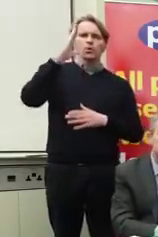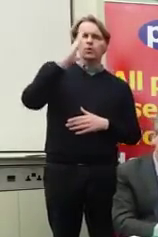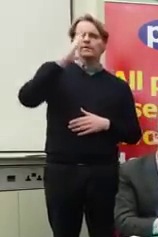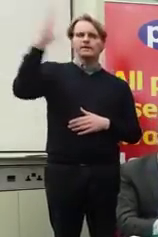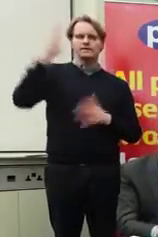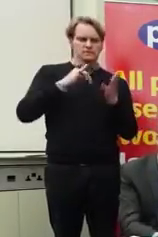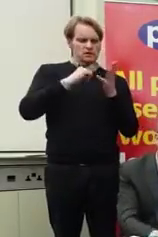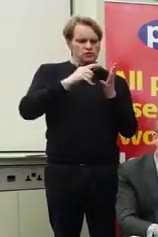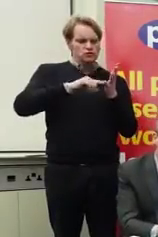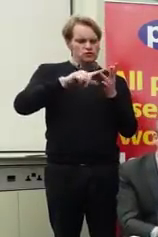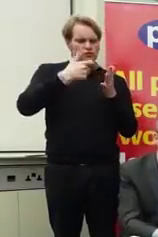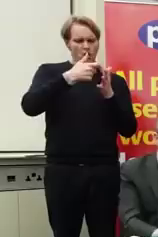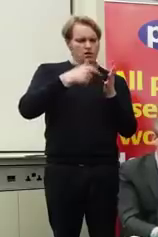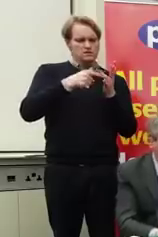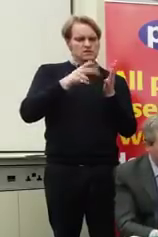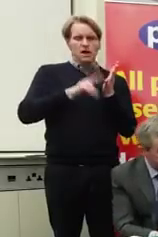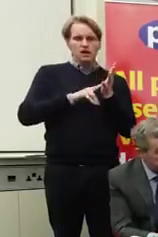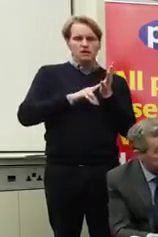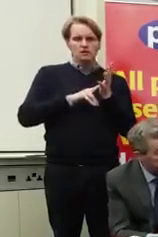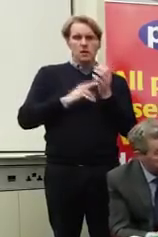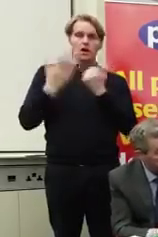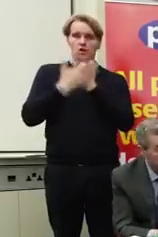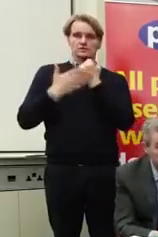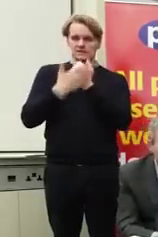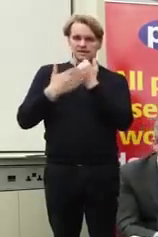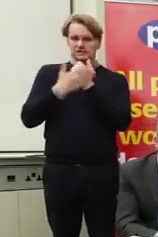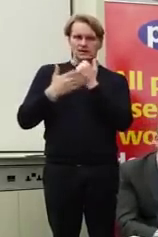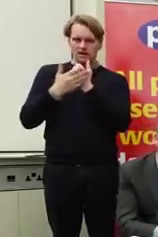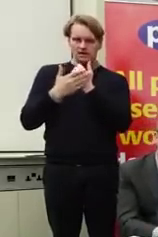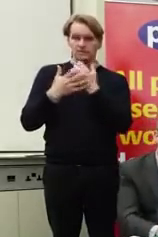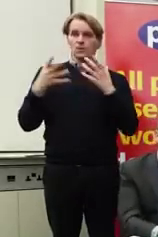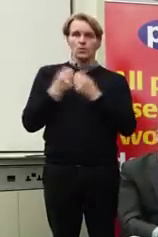Stockton on a Saturday supported by five of John's parliamentary colleagues and